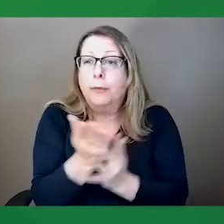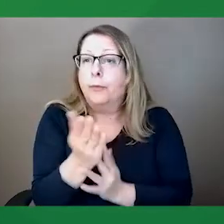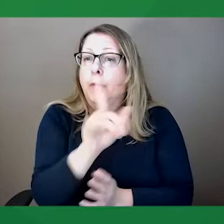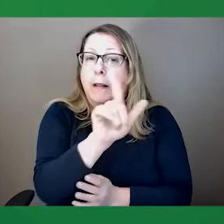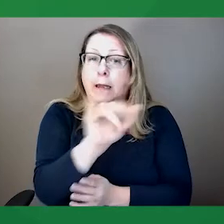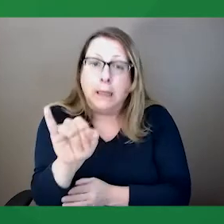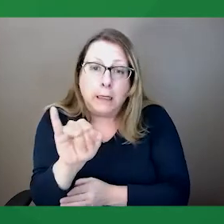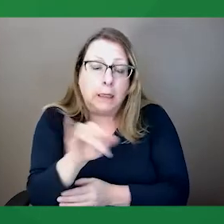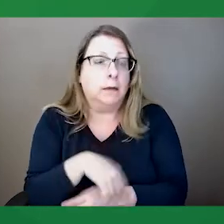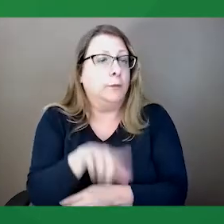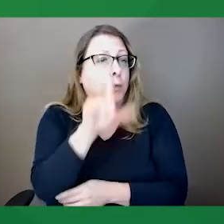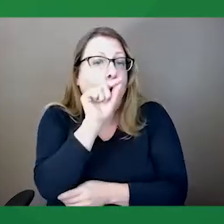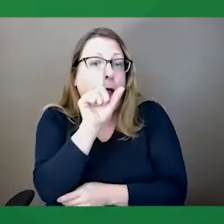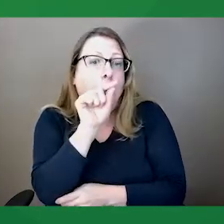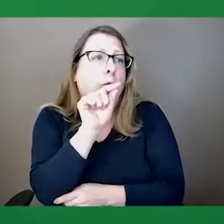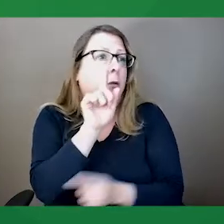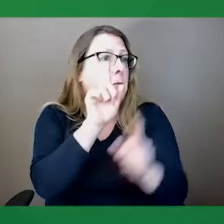Twitter, LinkedIn, talk to them in person.